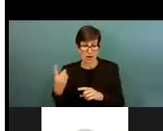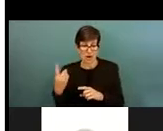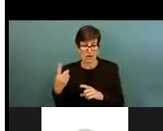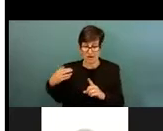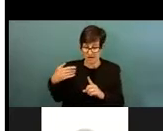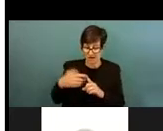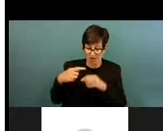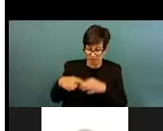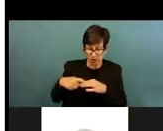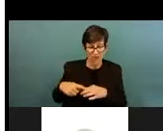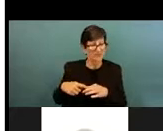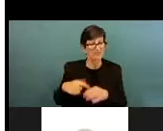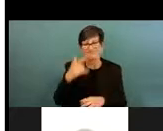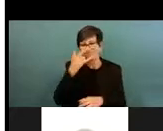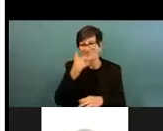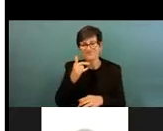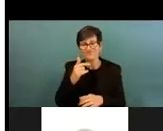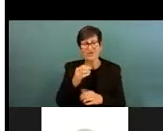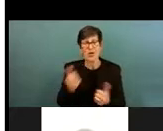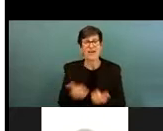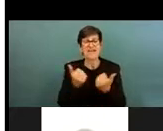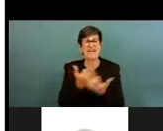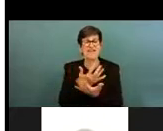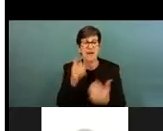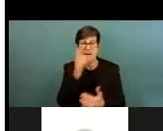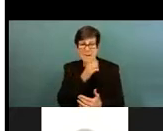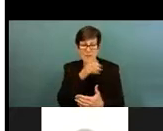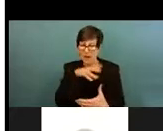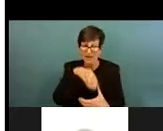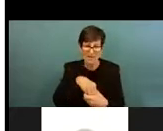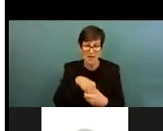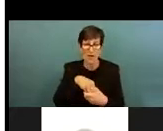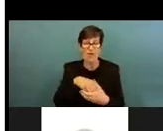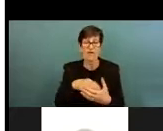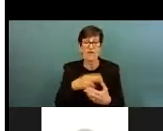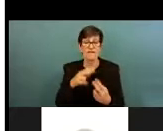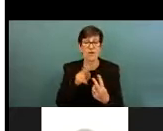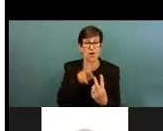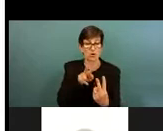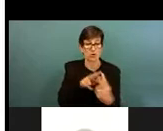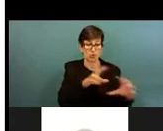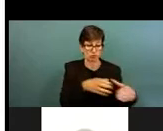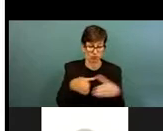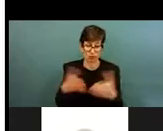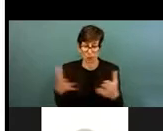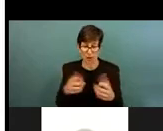for us to report on two key groups of people, on people in the Northern Territory and First